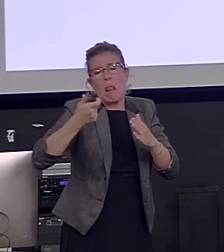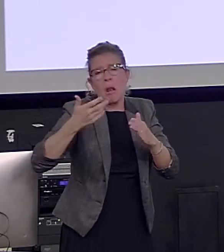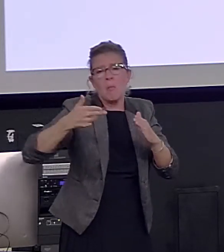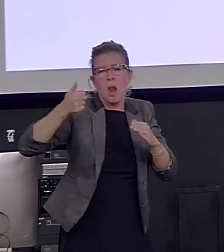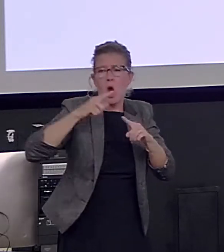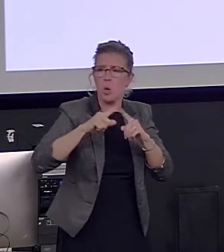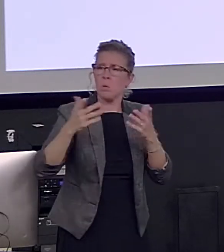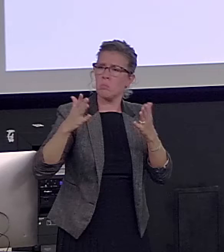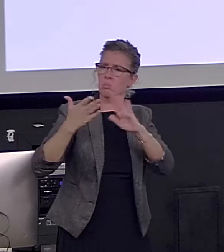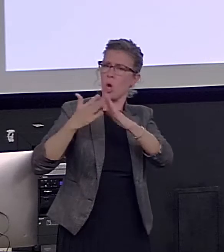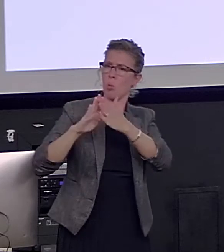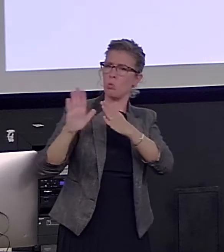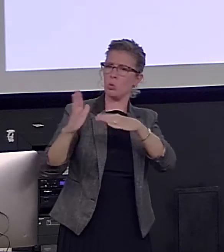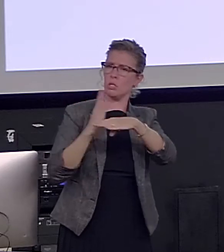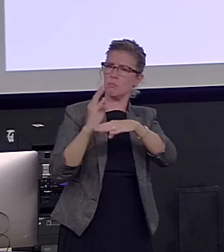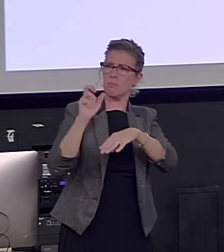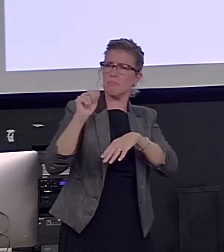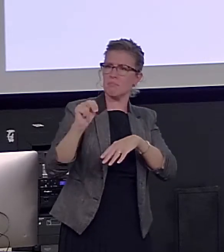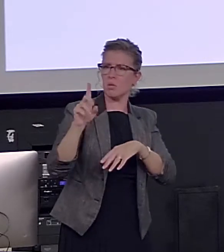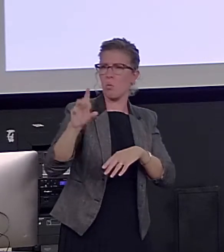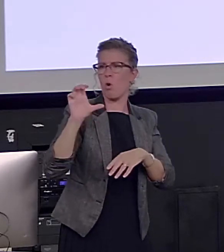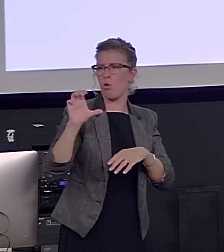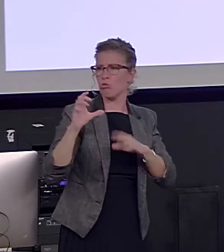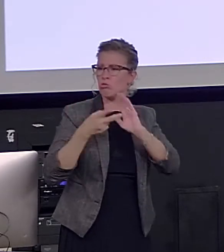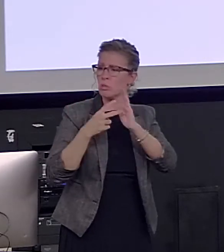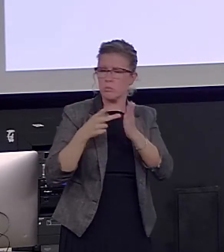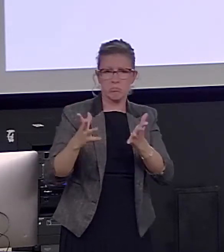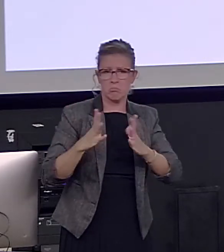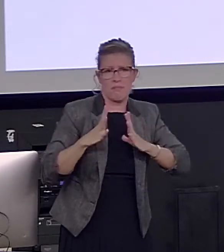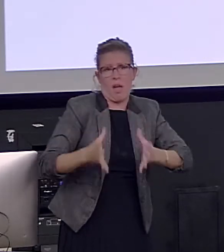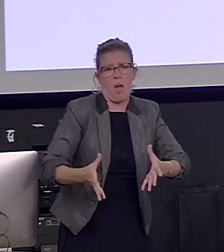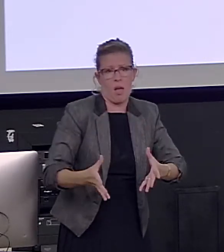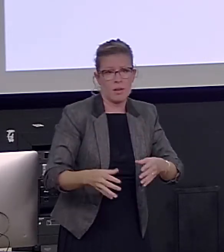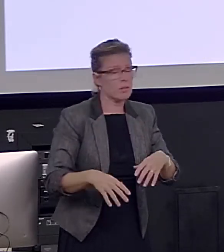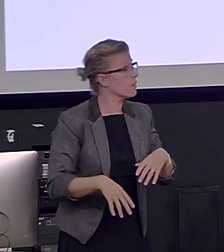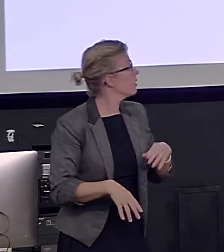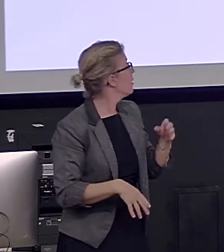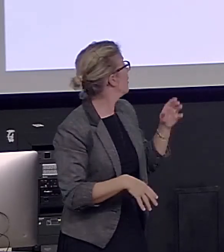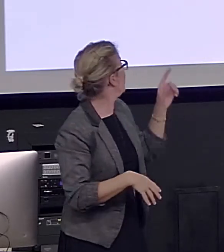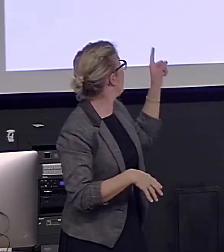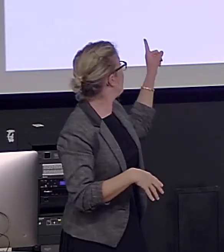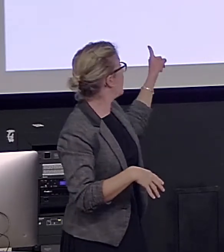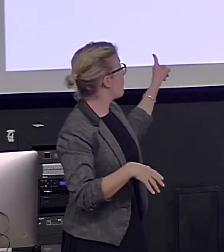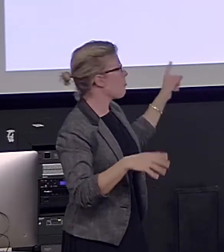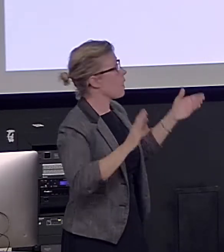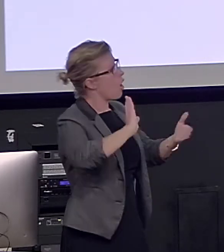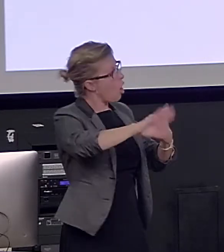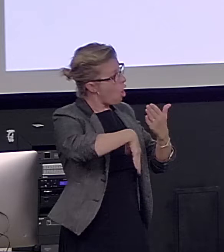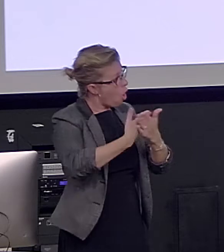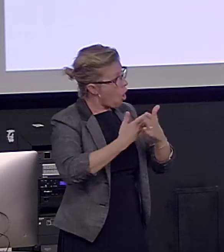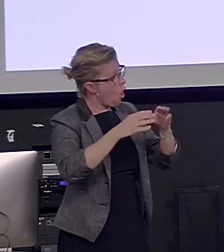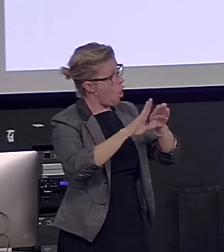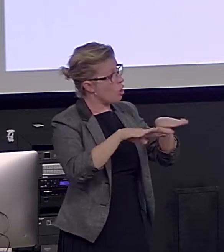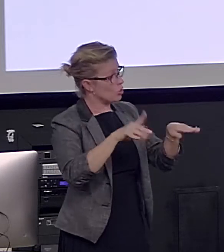But it's mean of 100. So they are doing fine. But all of the children who were assessed who were living